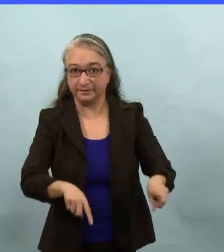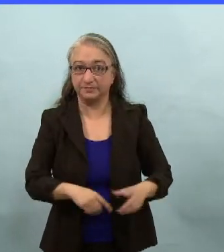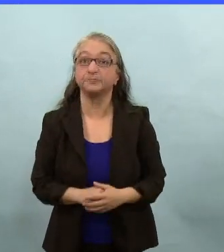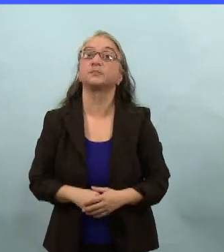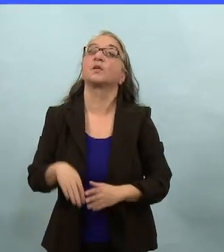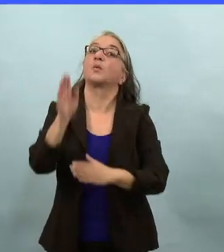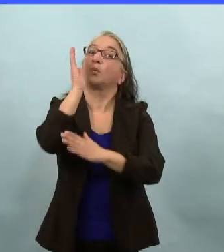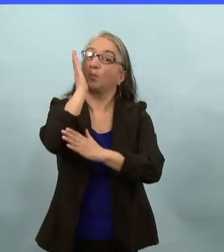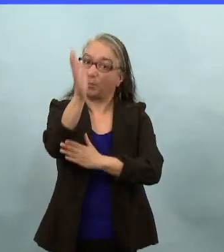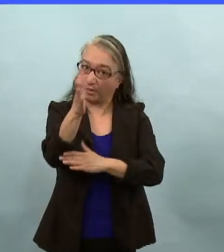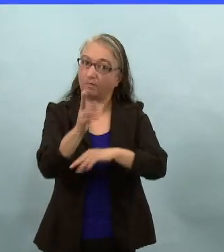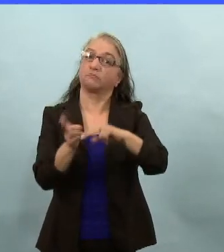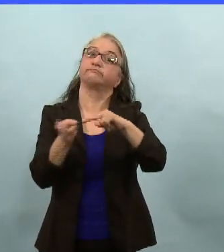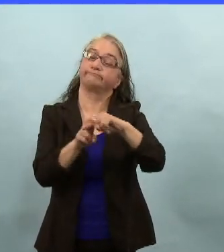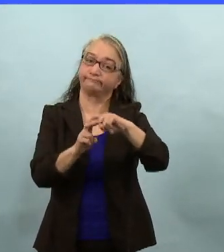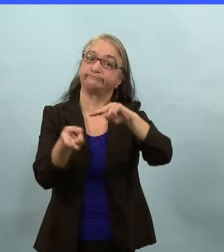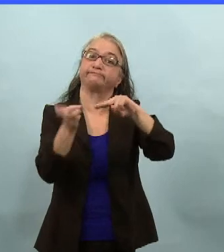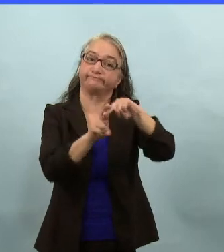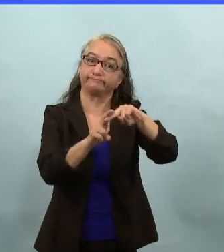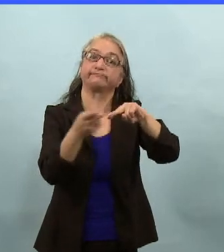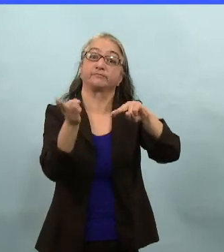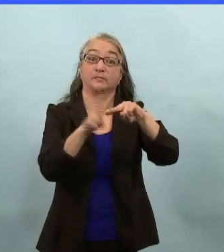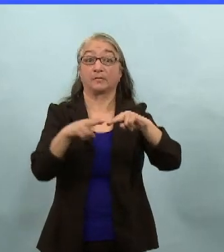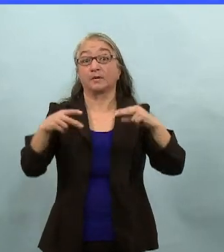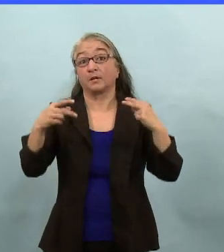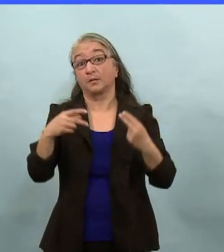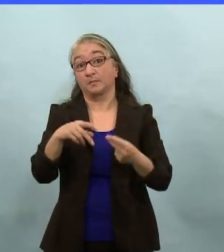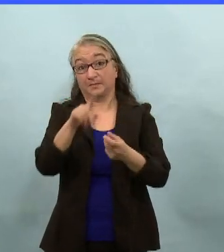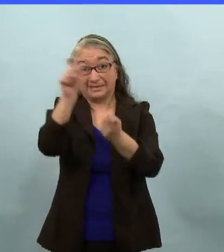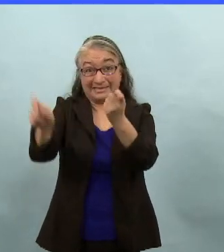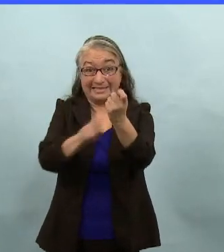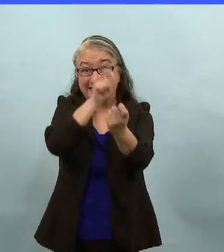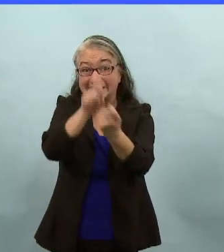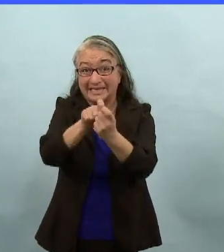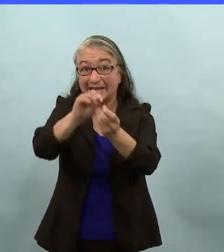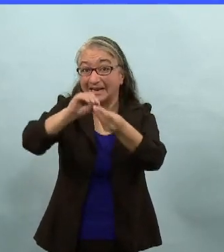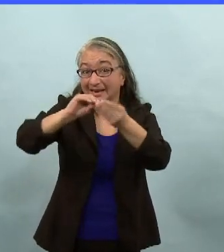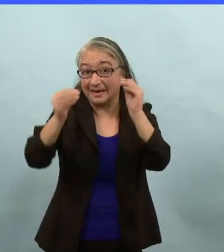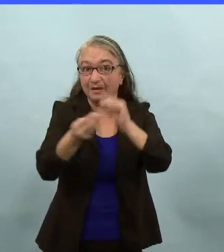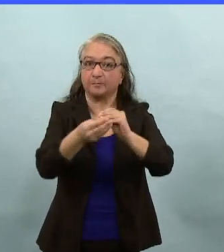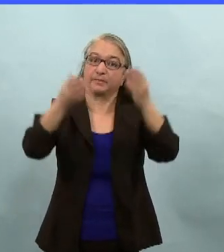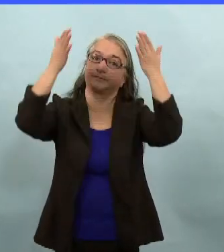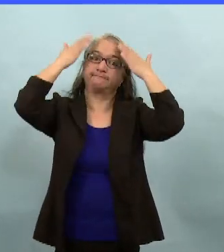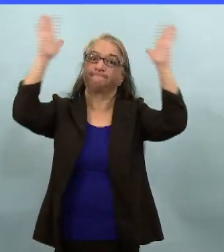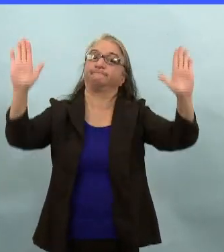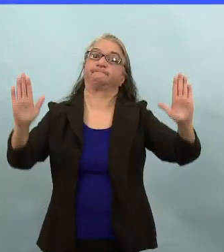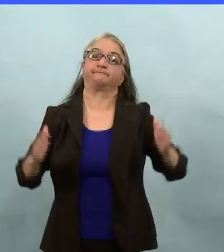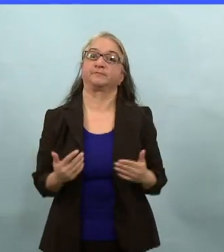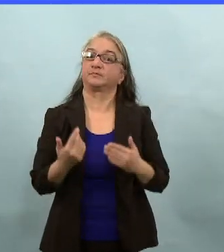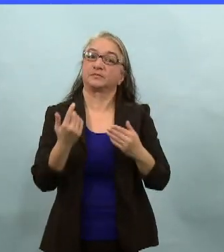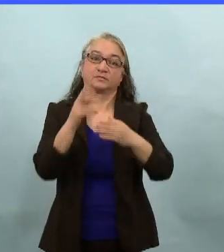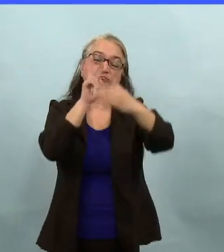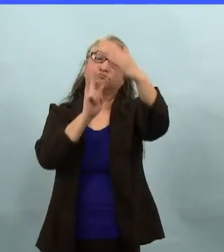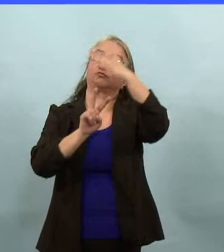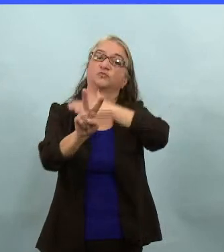and again those variables there we don't have a good understanding of those variables per a